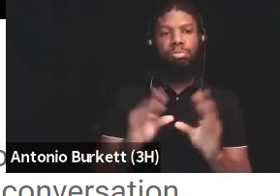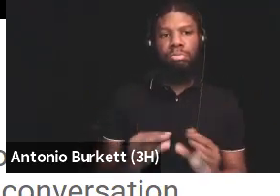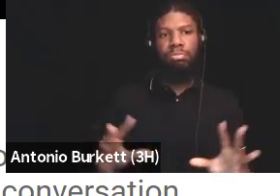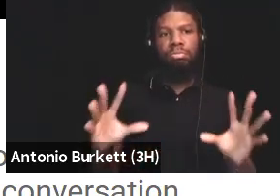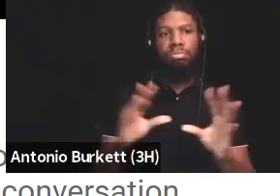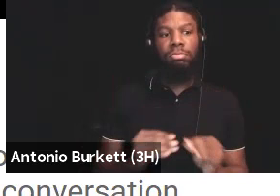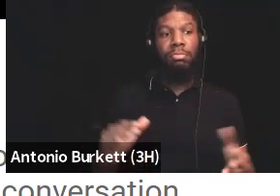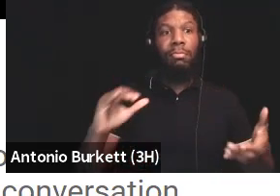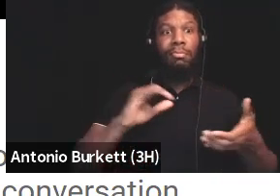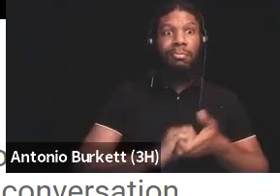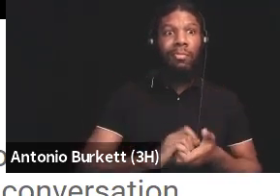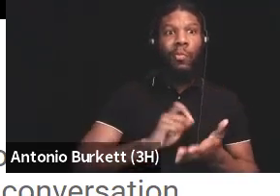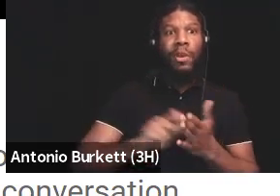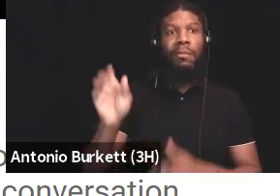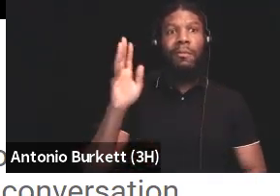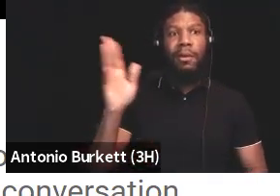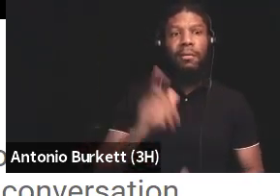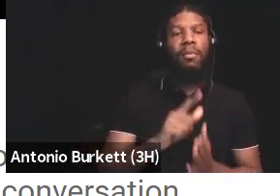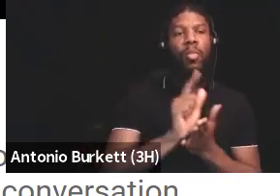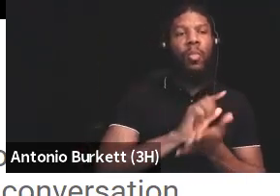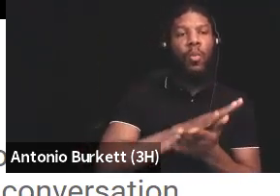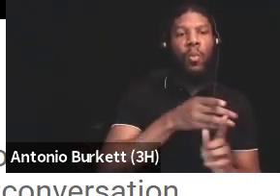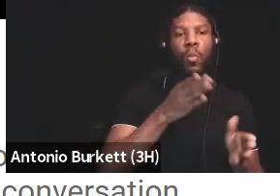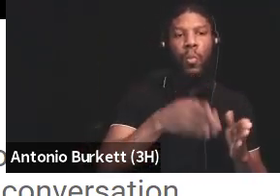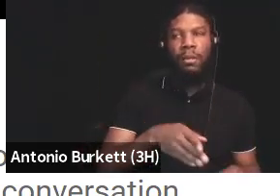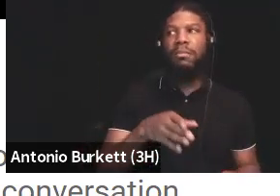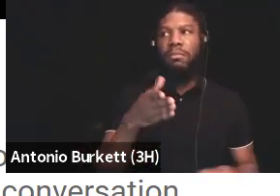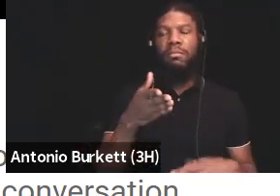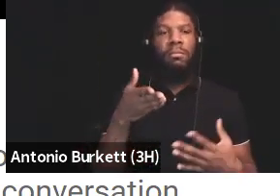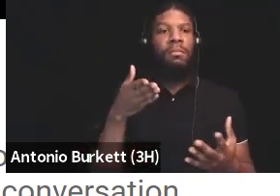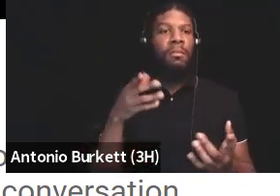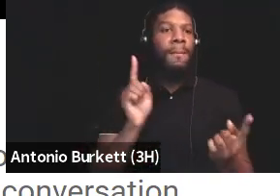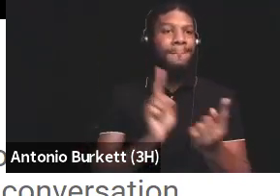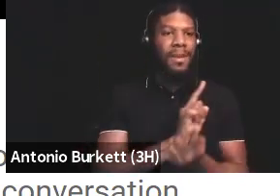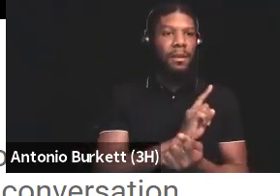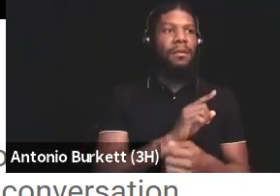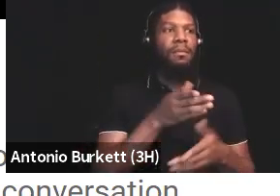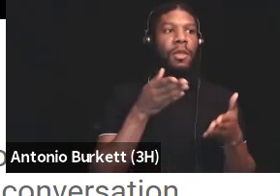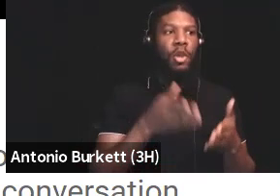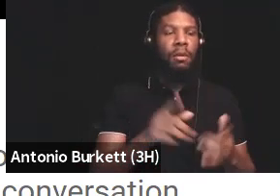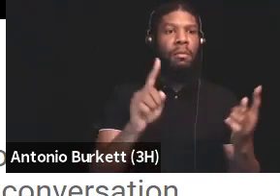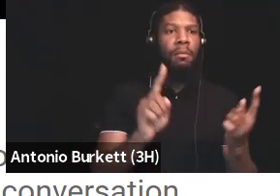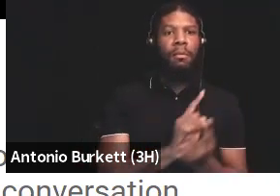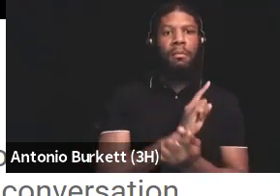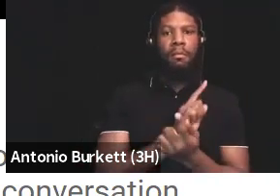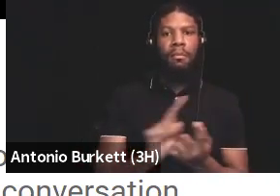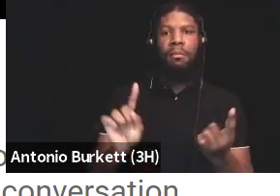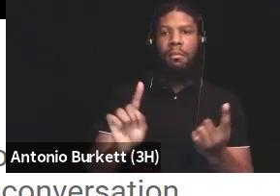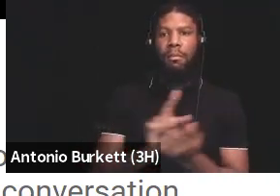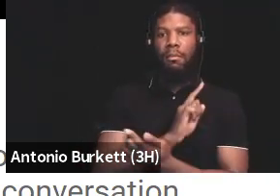school that I met through that and everyone that I met with interacts with the CTE and